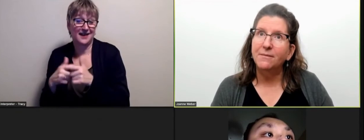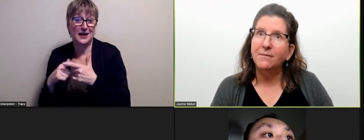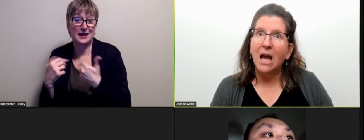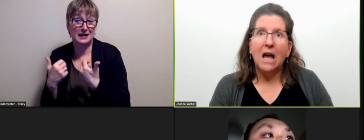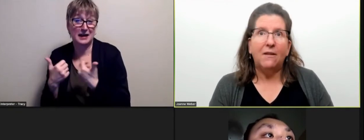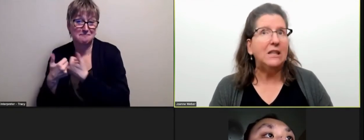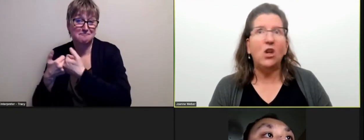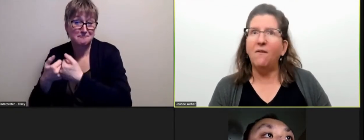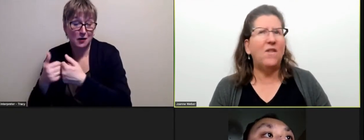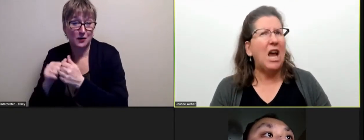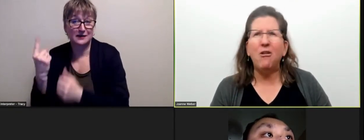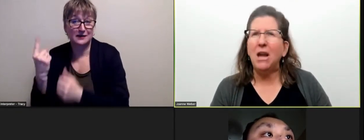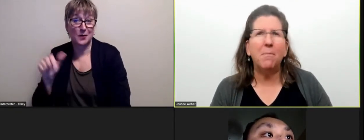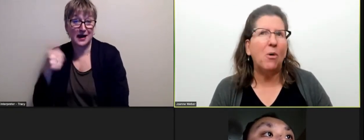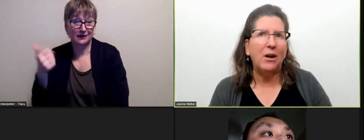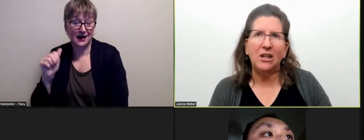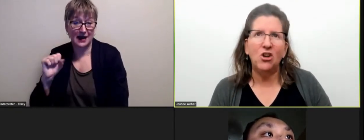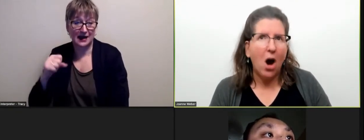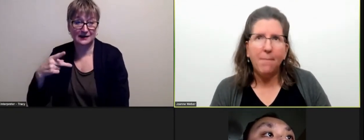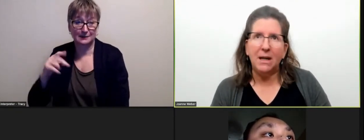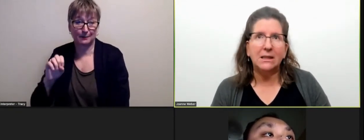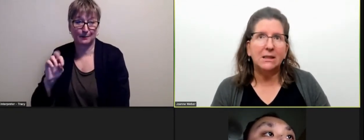These are very important topics!